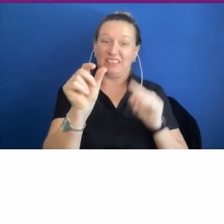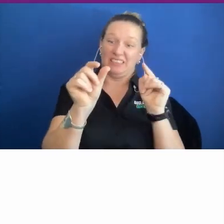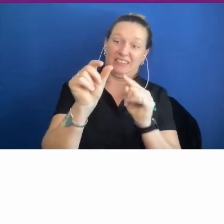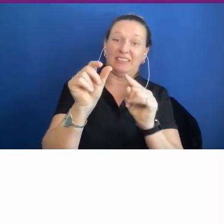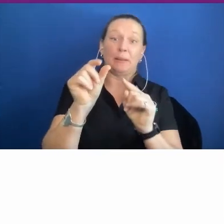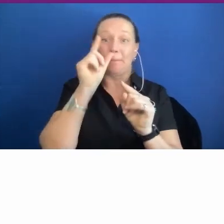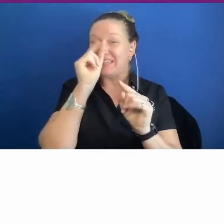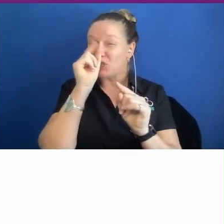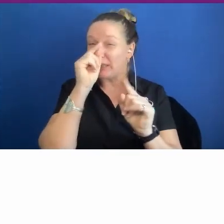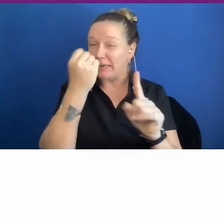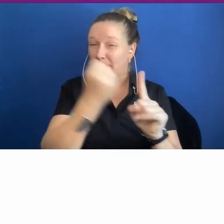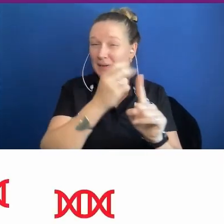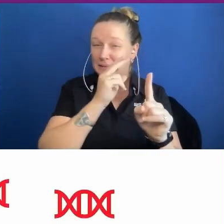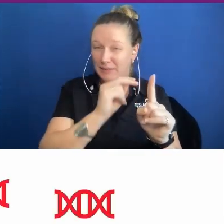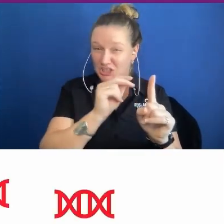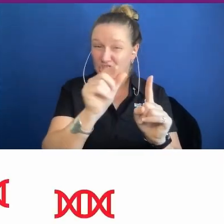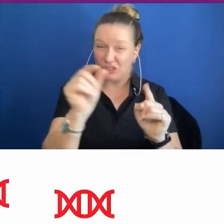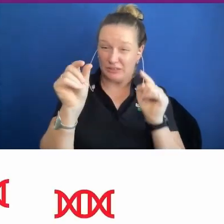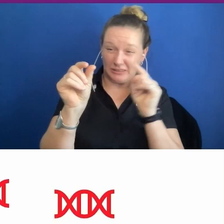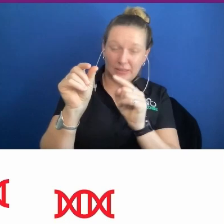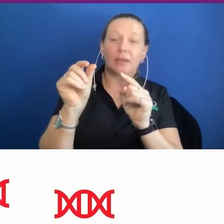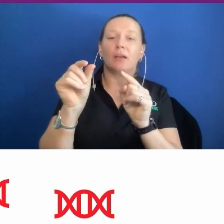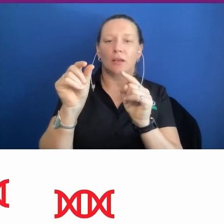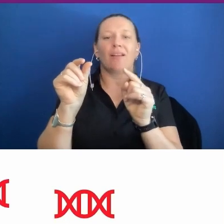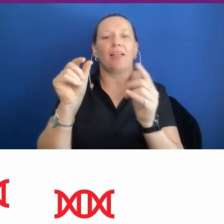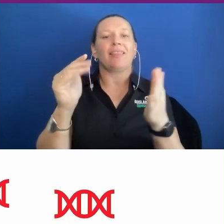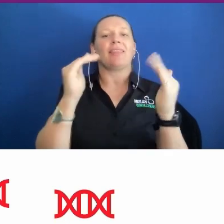we can then attempt to find a group of others who have this gene change and then see if